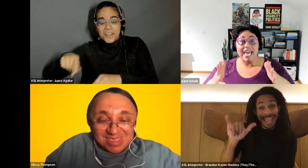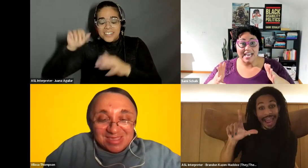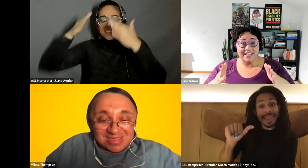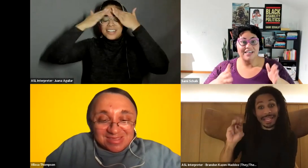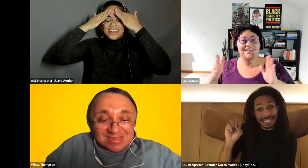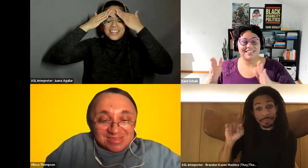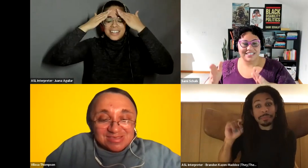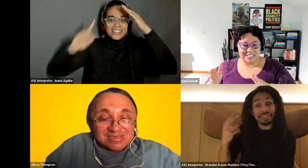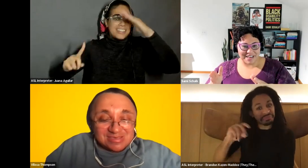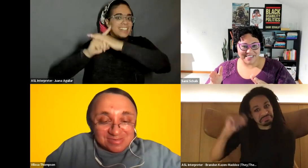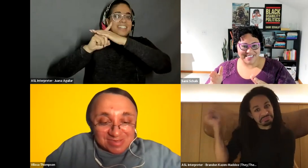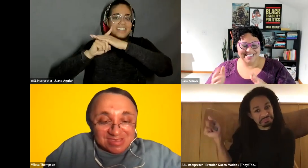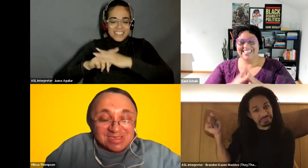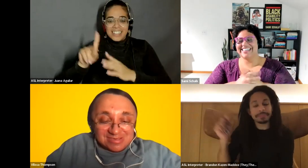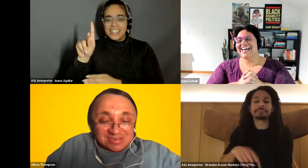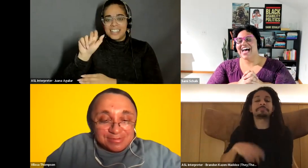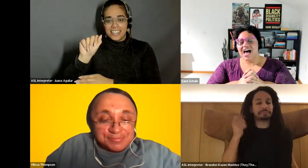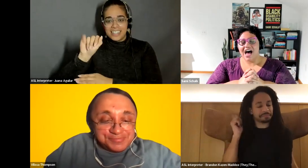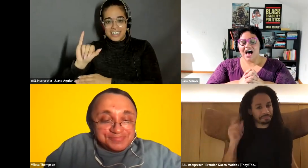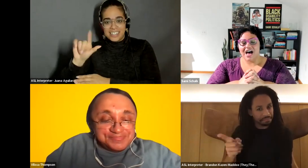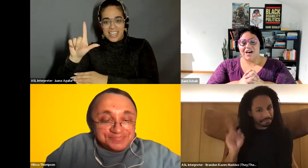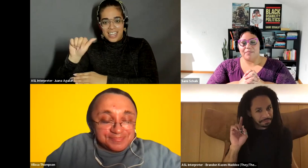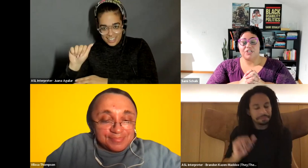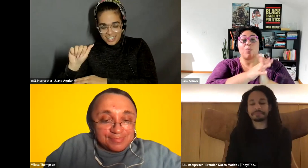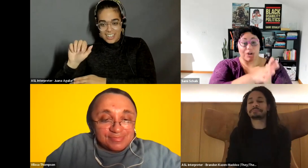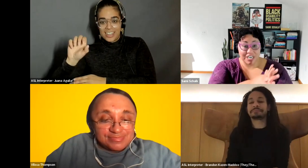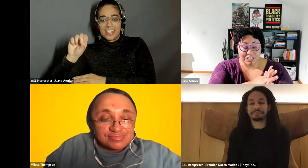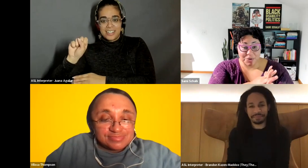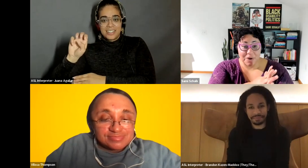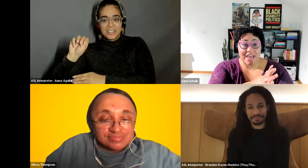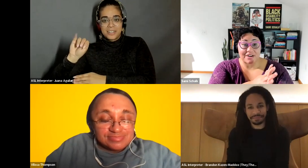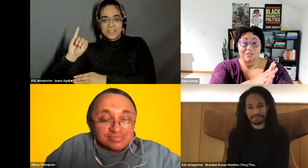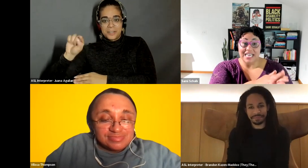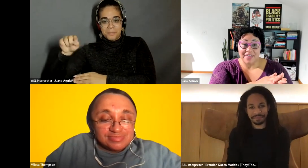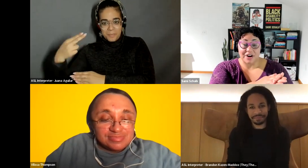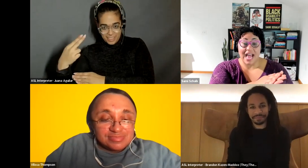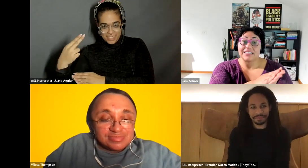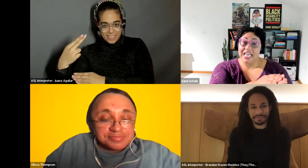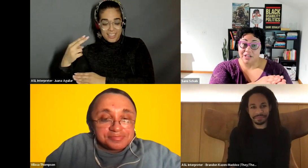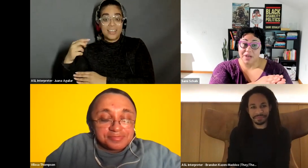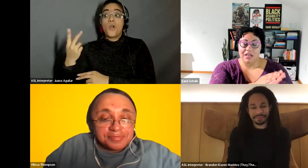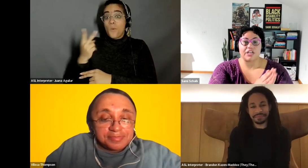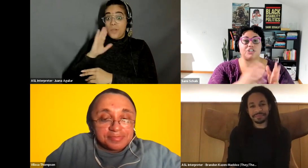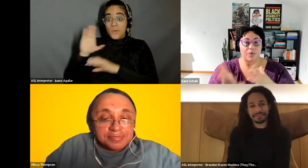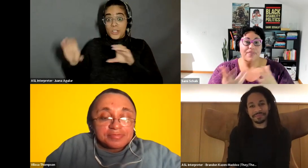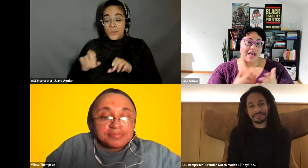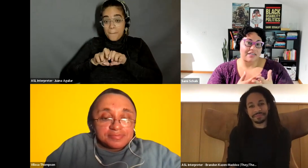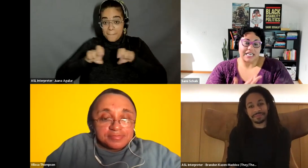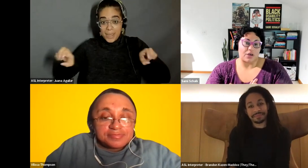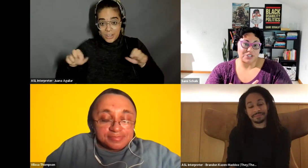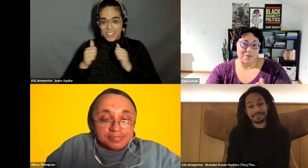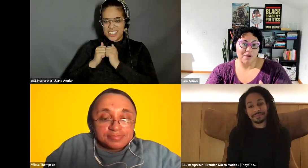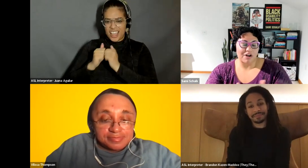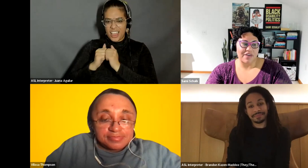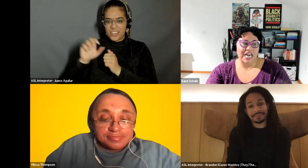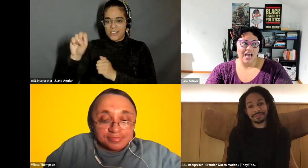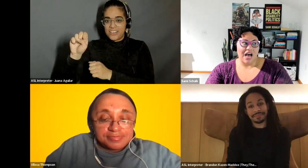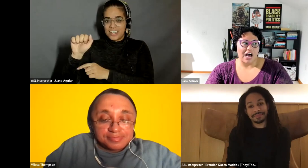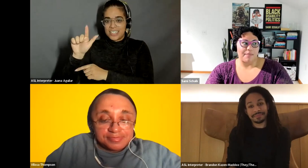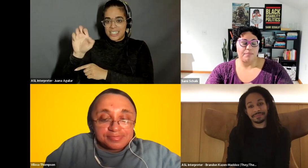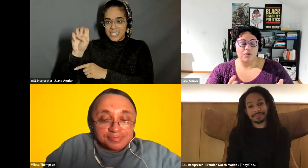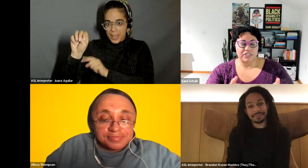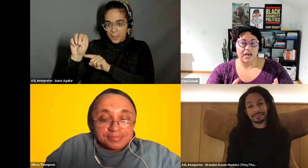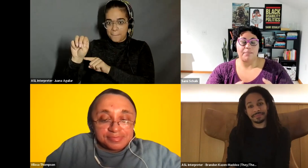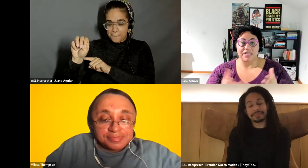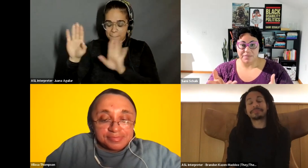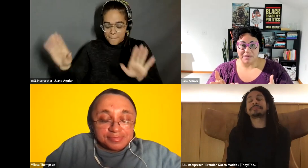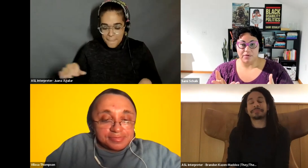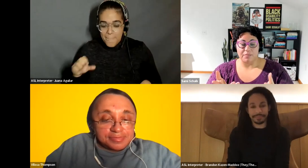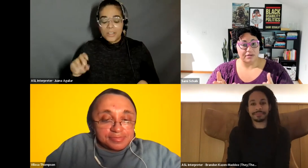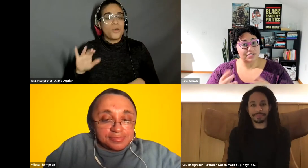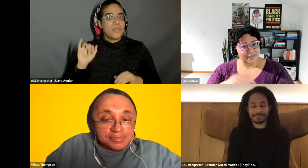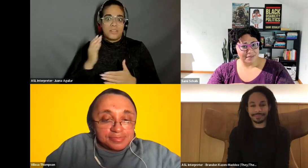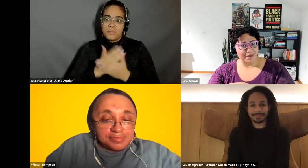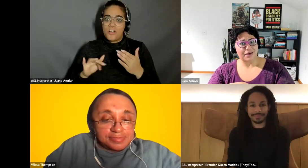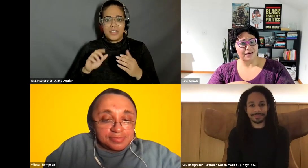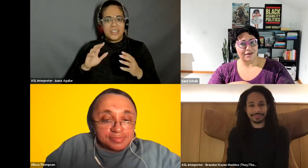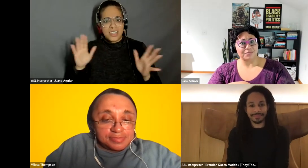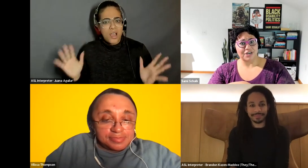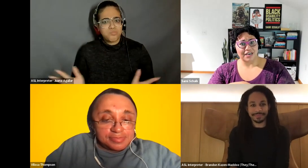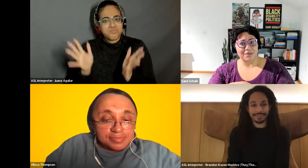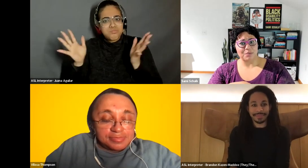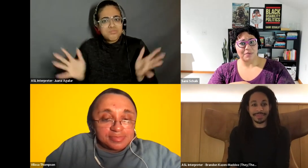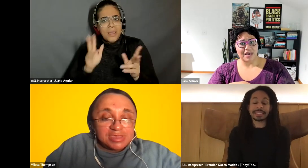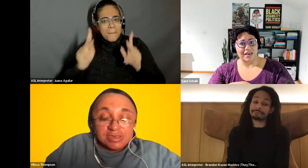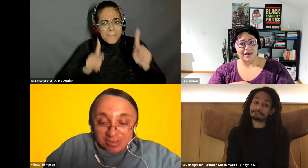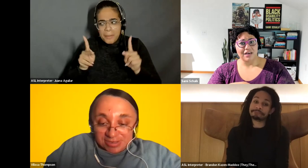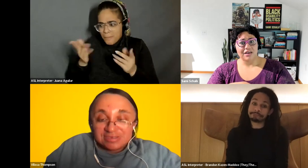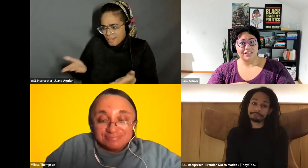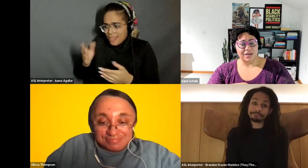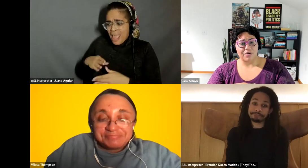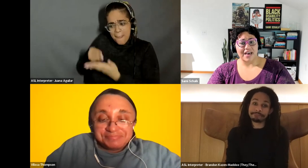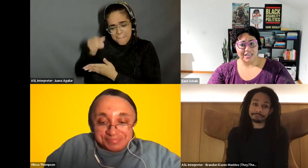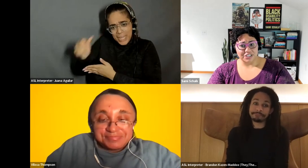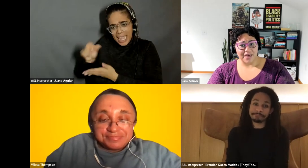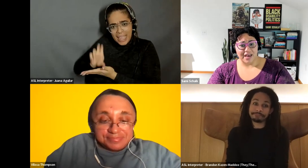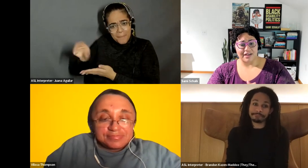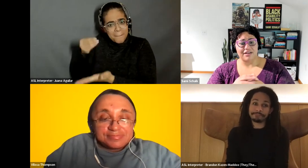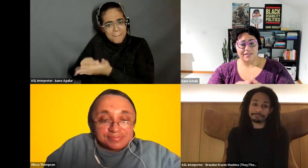Sami Schalk: Kayla Smith. Yes. So we're gonna do a panel together at Salem College, so that has also been part of it both to uplift people, but also get them to 8. I'm trying to get people paid. So if I can do that.